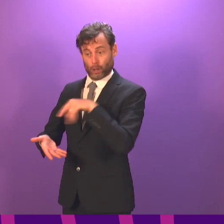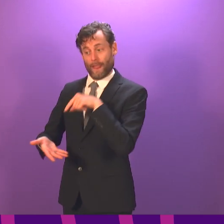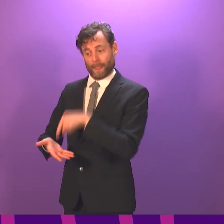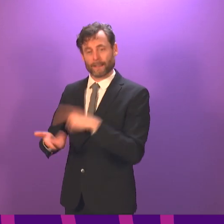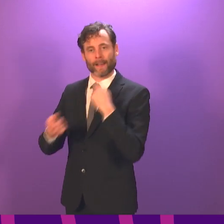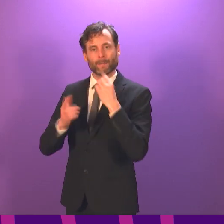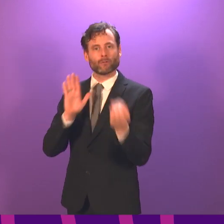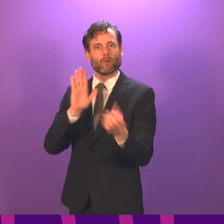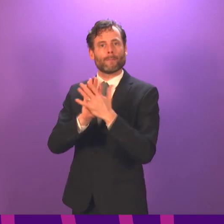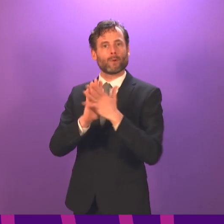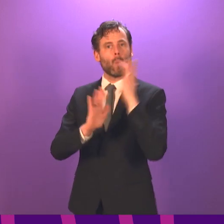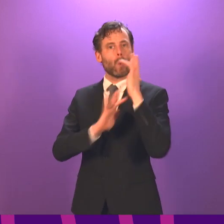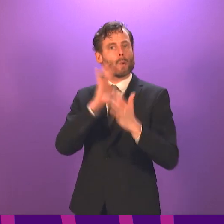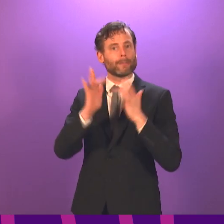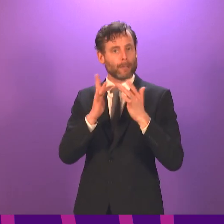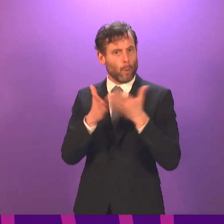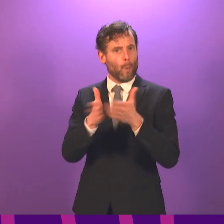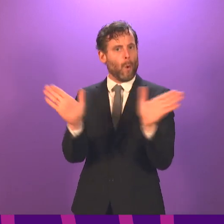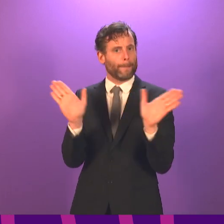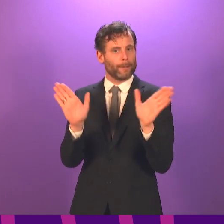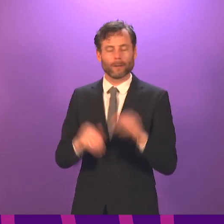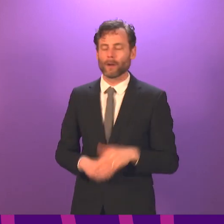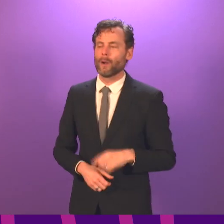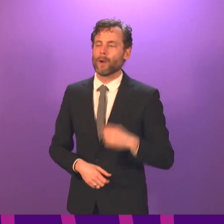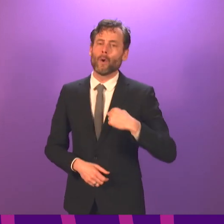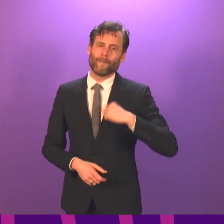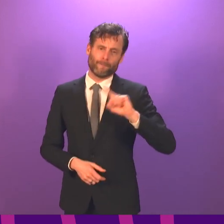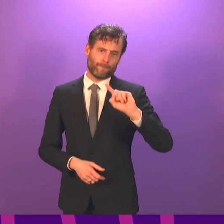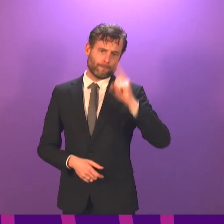We prioritised care homes not just in the sense that people there were the first group